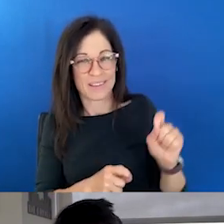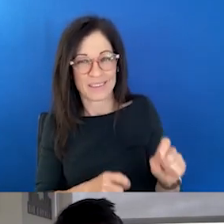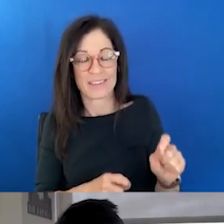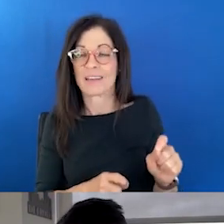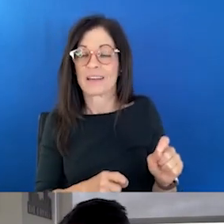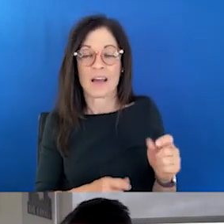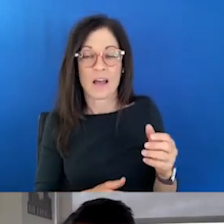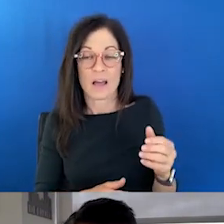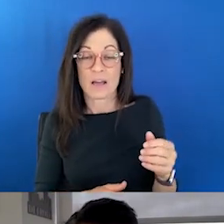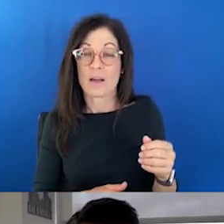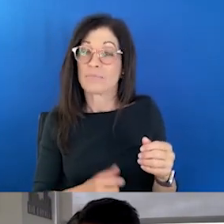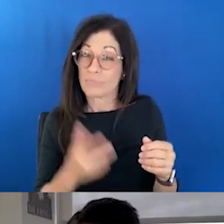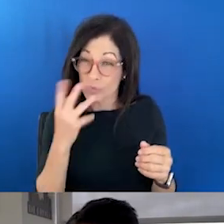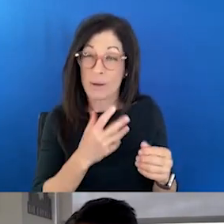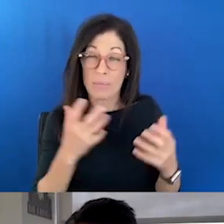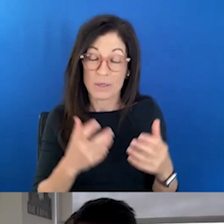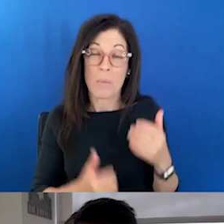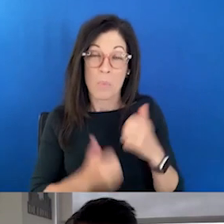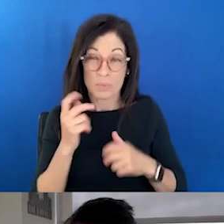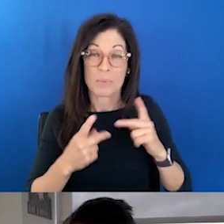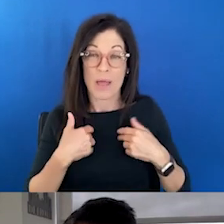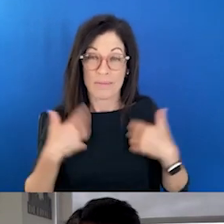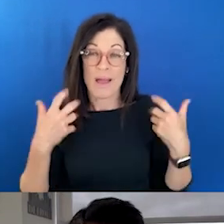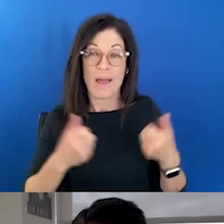MOST PEOPLE HAVE HEALTHCARE VISITS IN THE WEEKS AND MONTHS